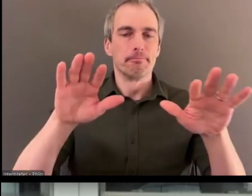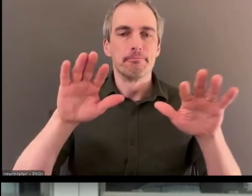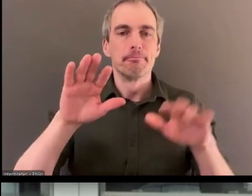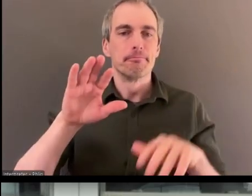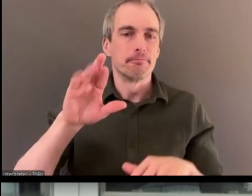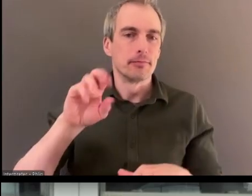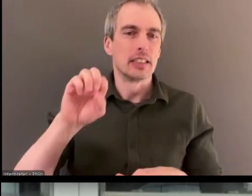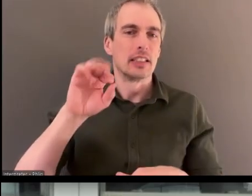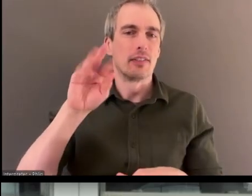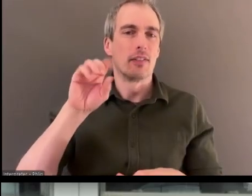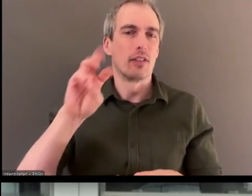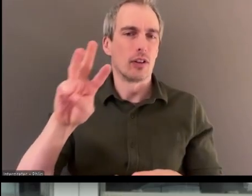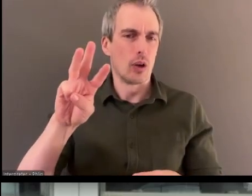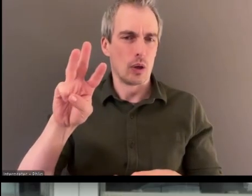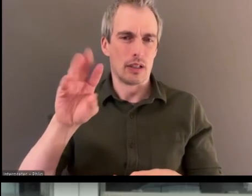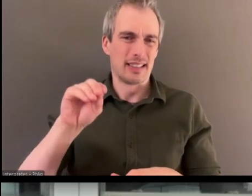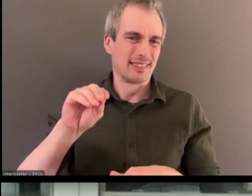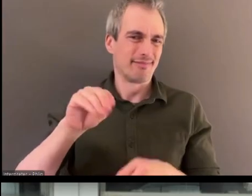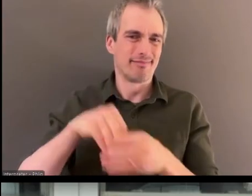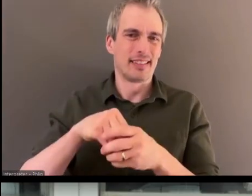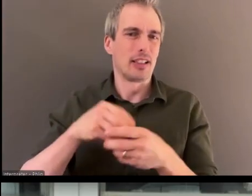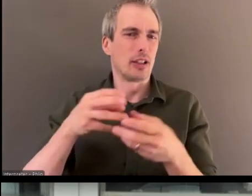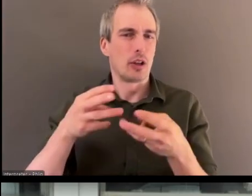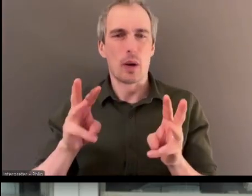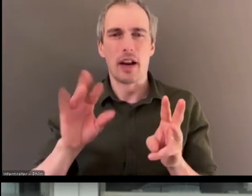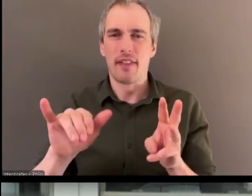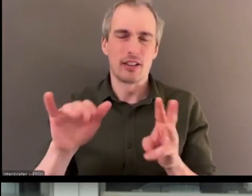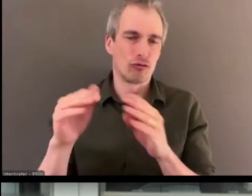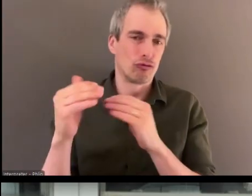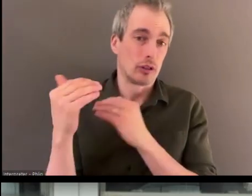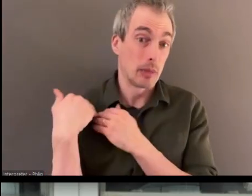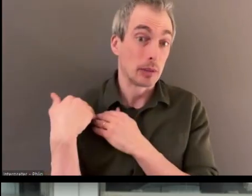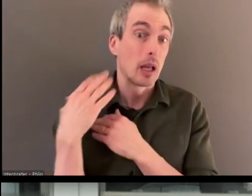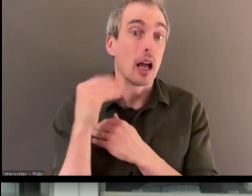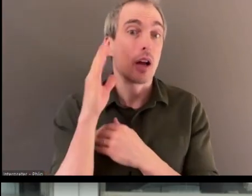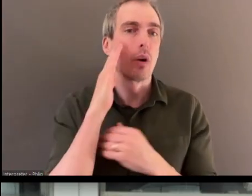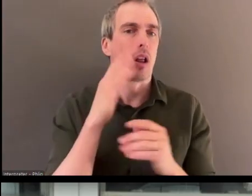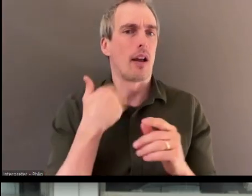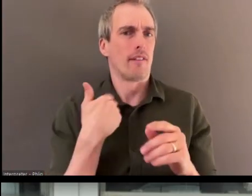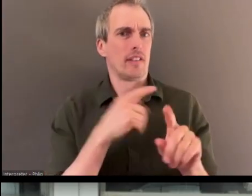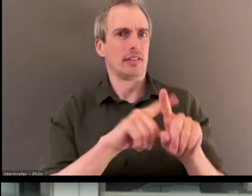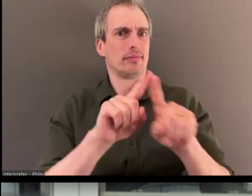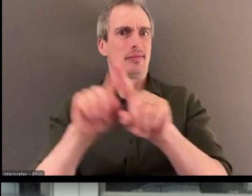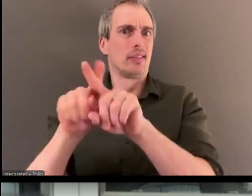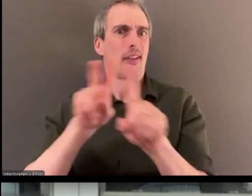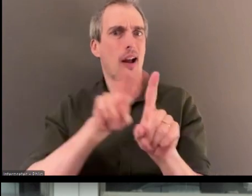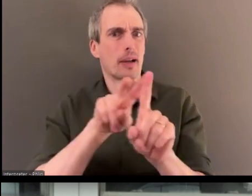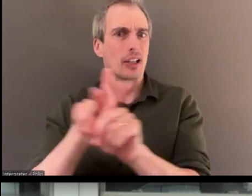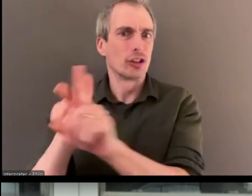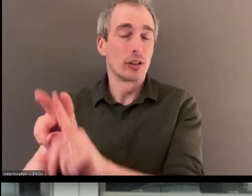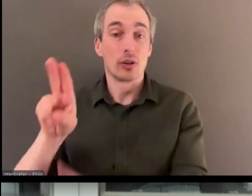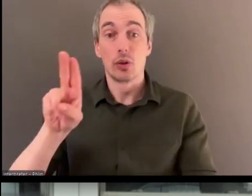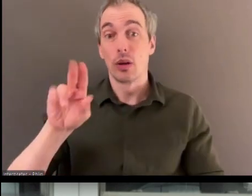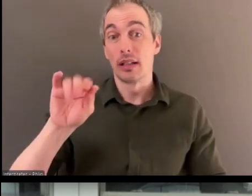At UIC we're going to have an online service where people can just go to